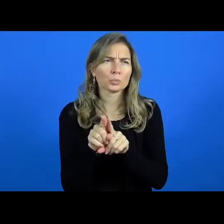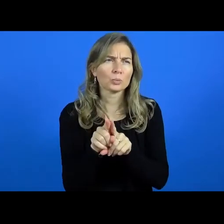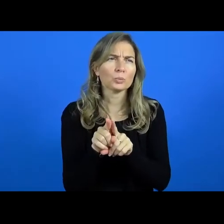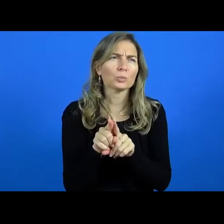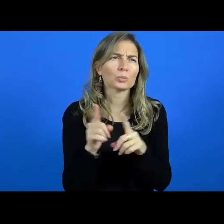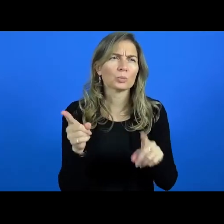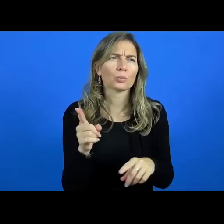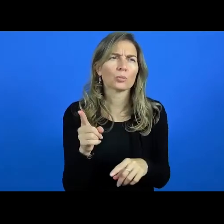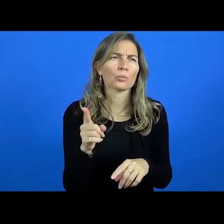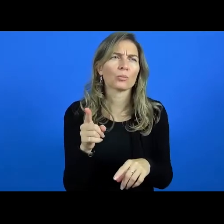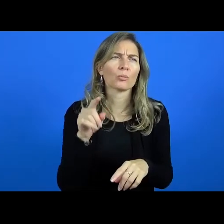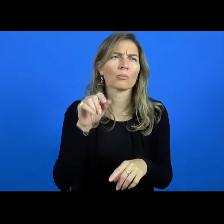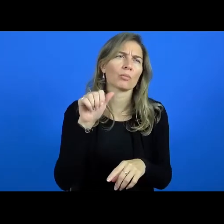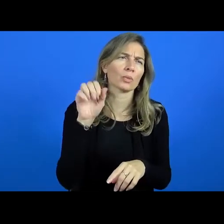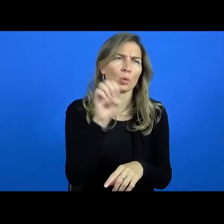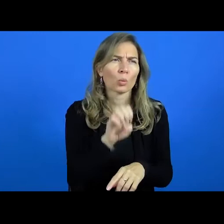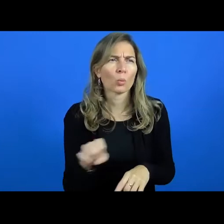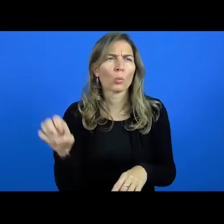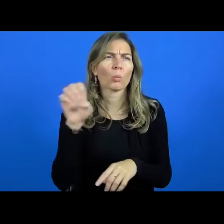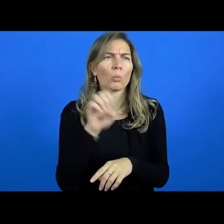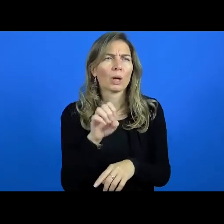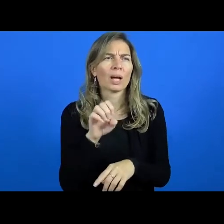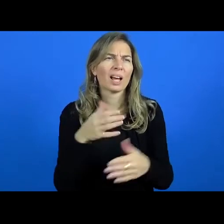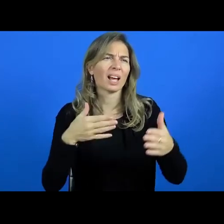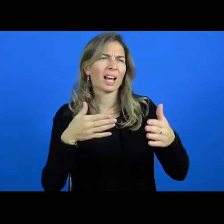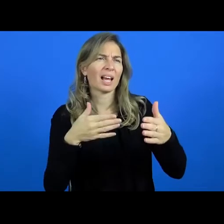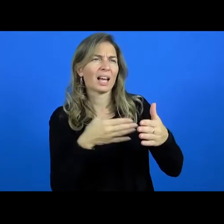The important thing is we can only deal with administrative activity.